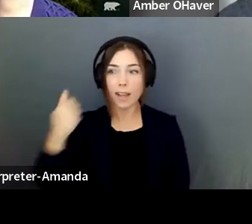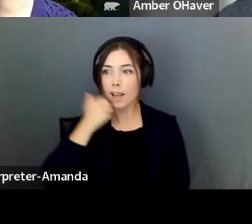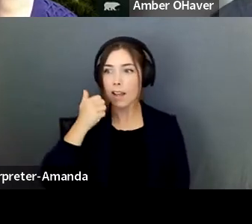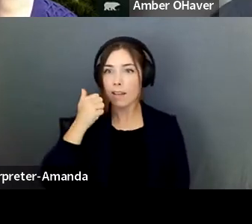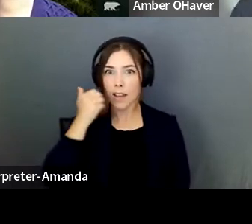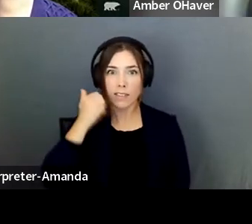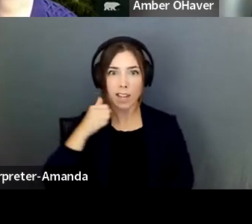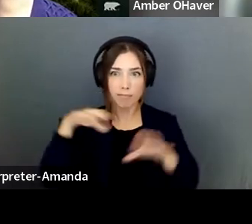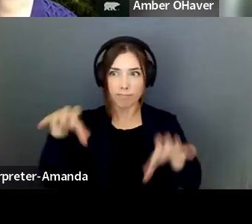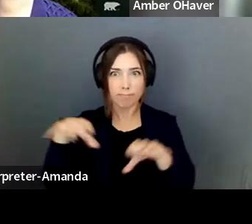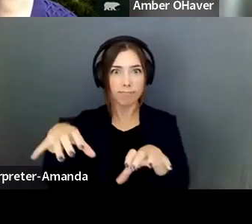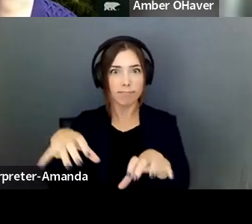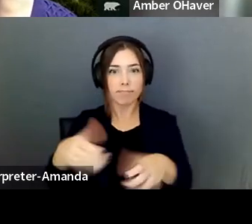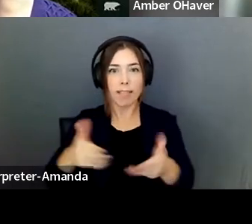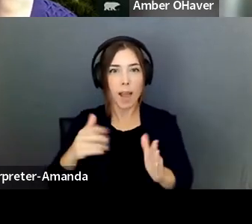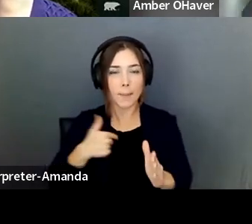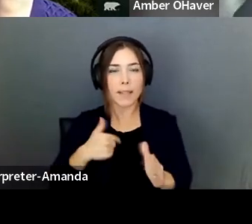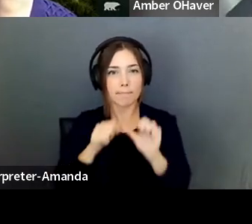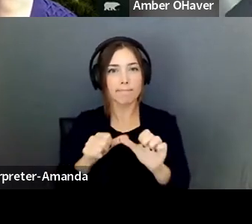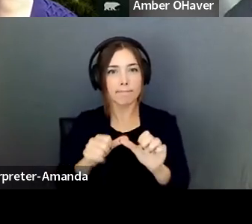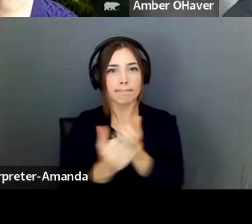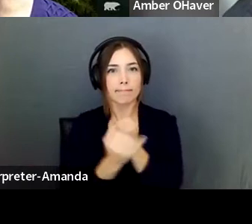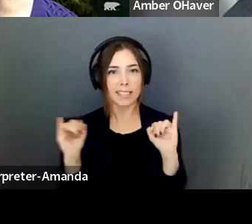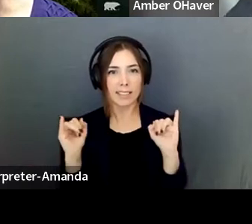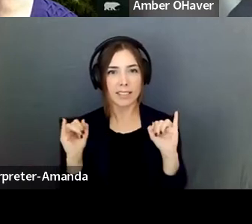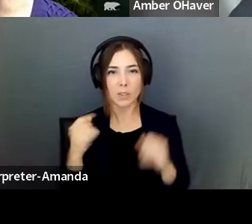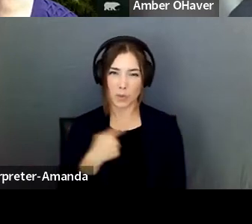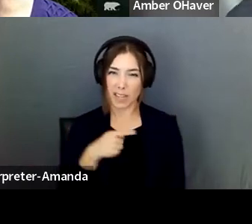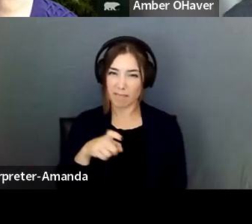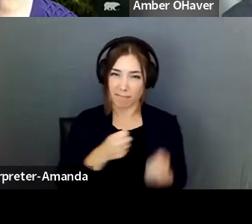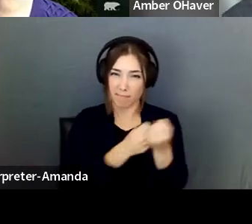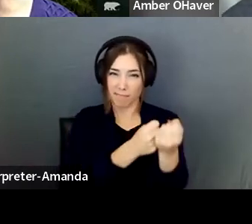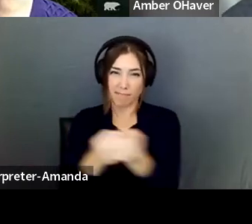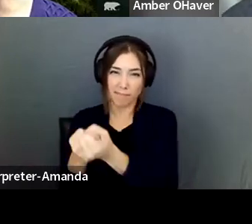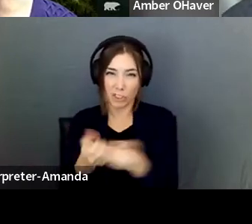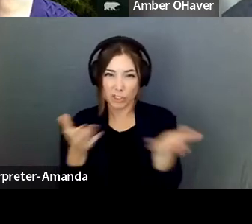So for us to promote those services for individuals that are out there that there know this, I